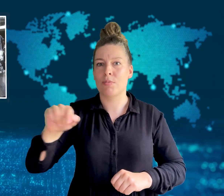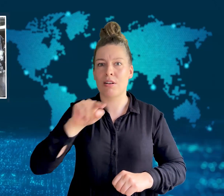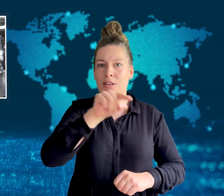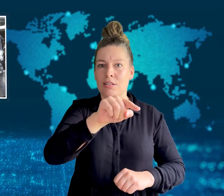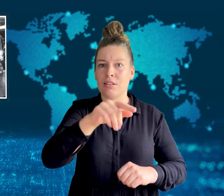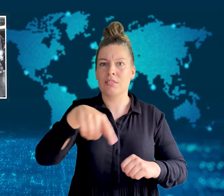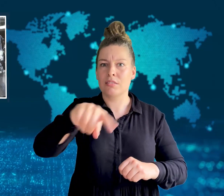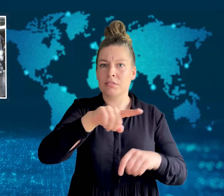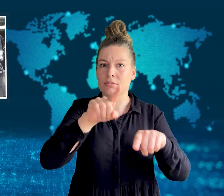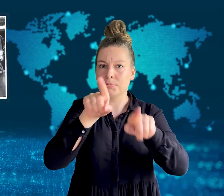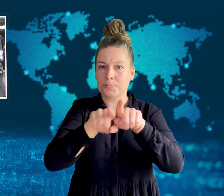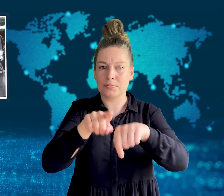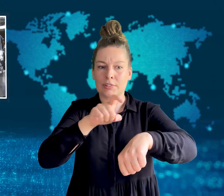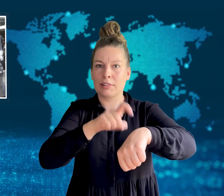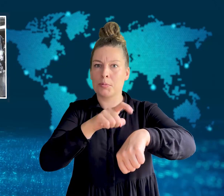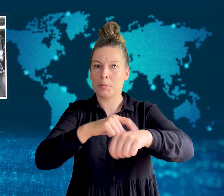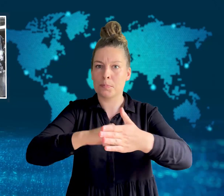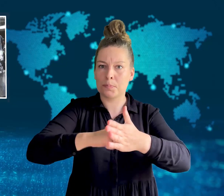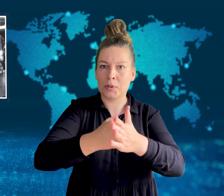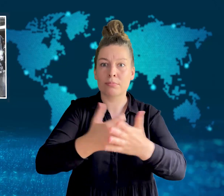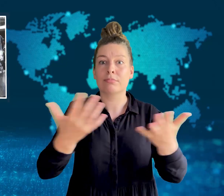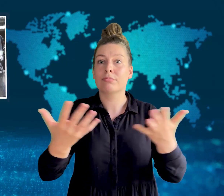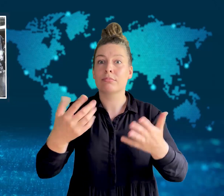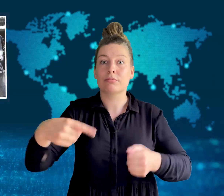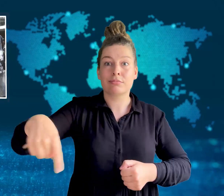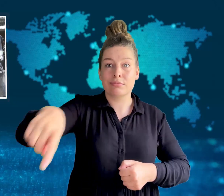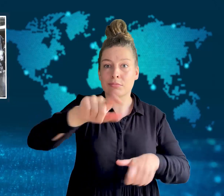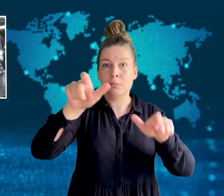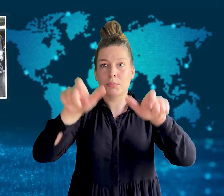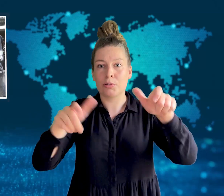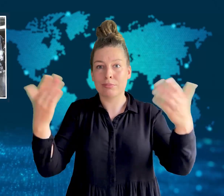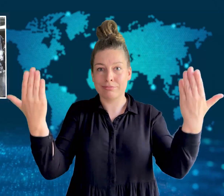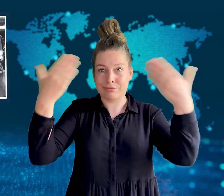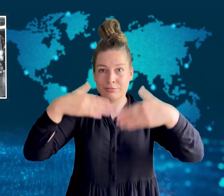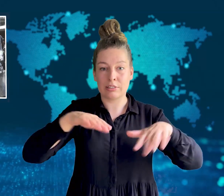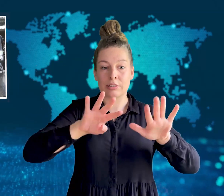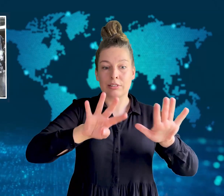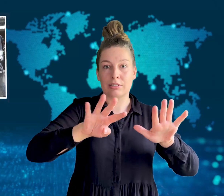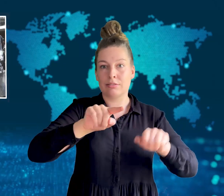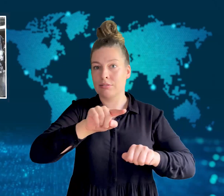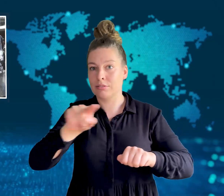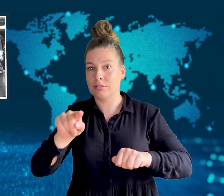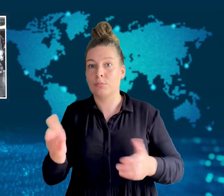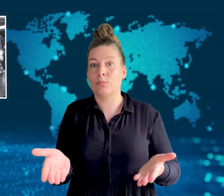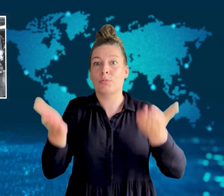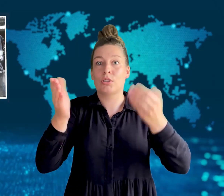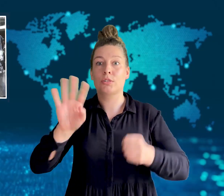There is a curfew in Choloma, the location of the pool hall,